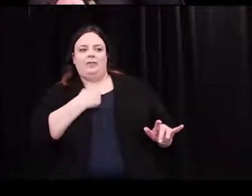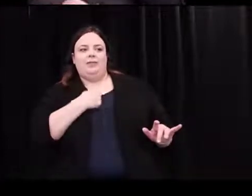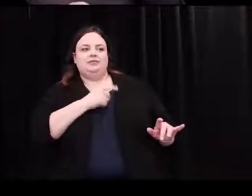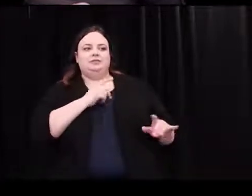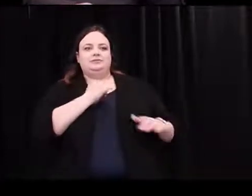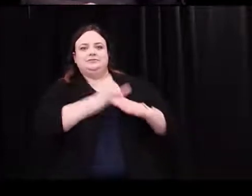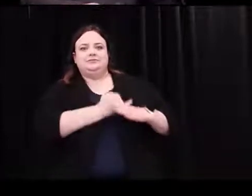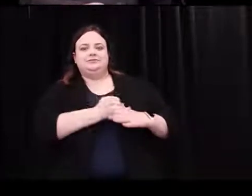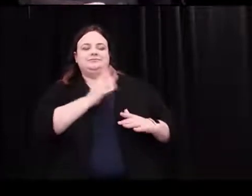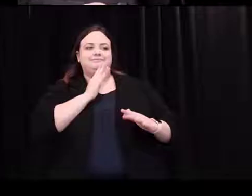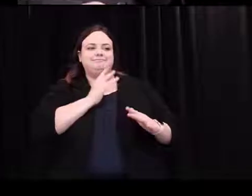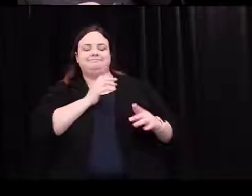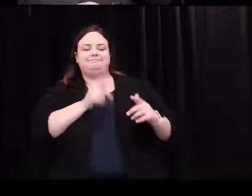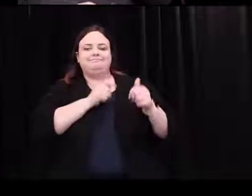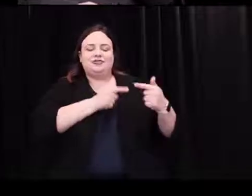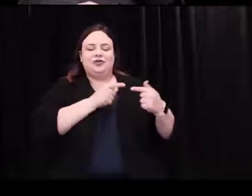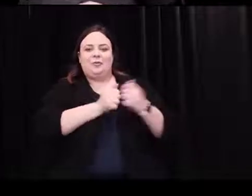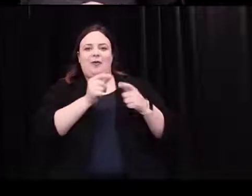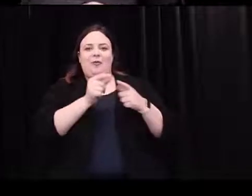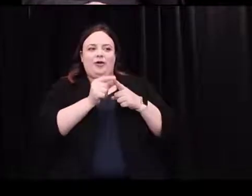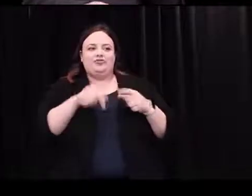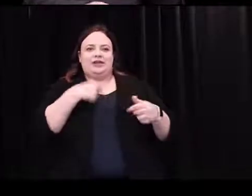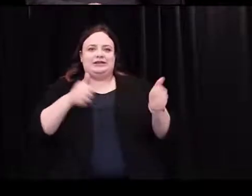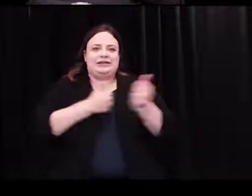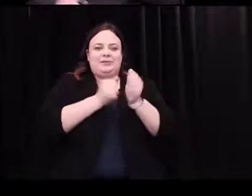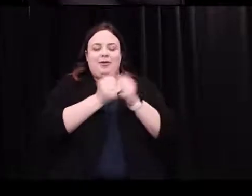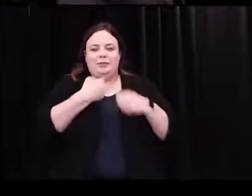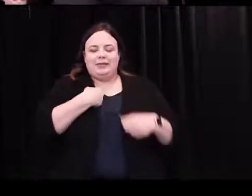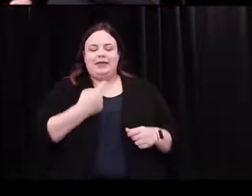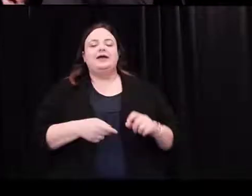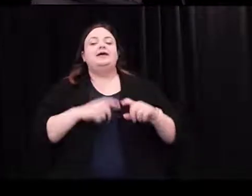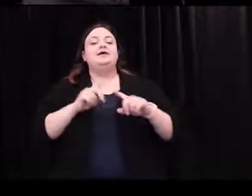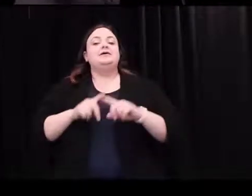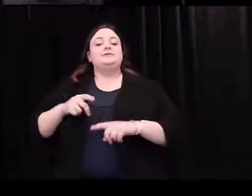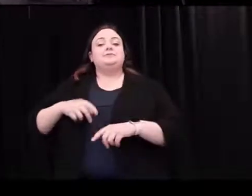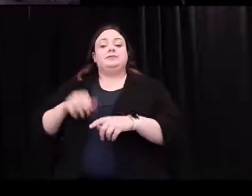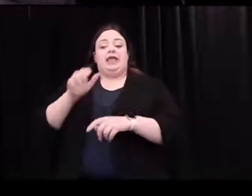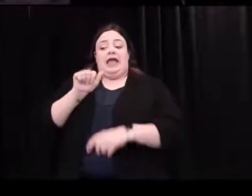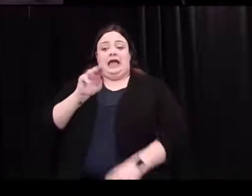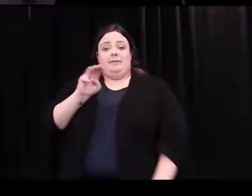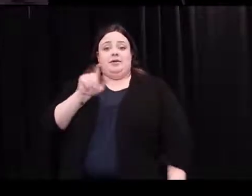all my words and she's got to keep up with it. You can go to Amazon, type in Digital Outcasts